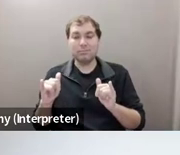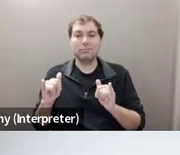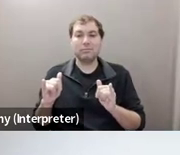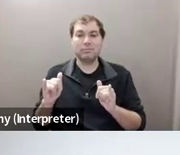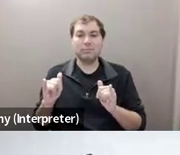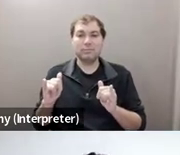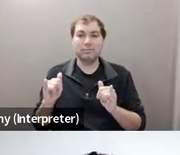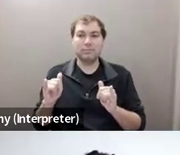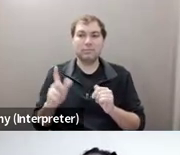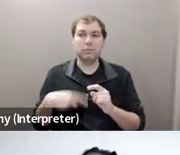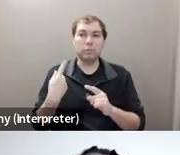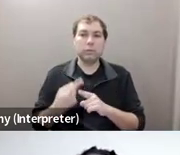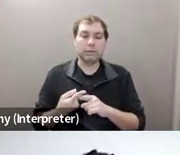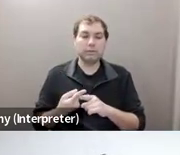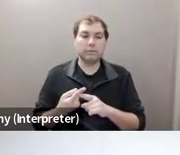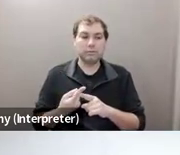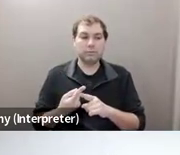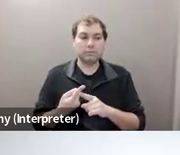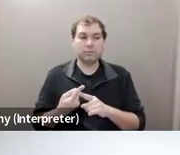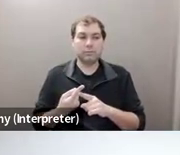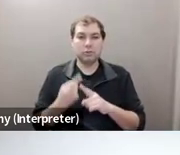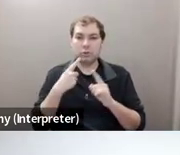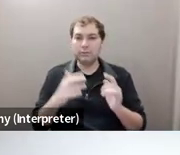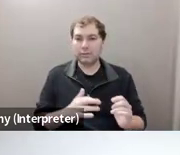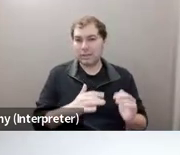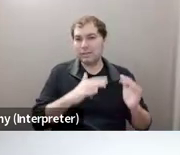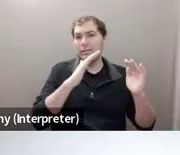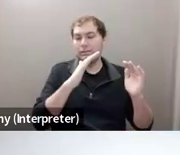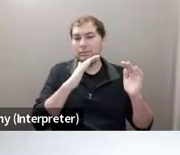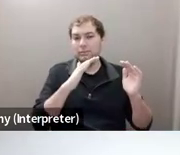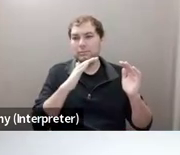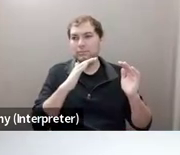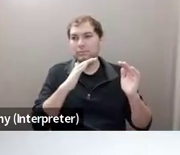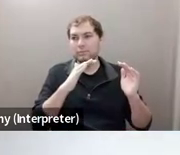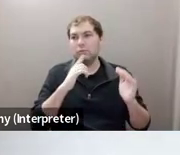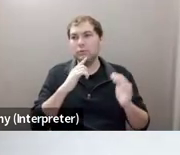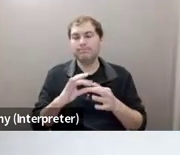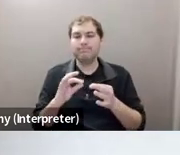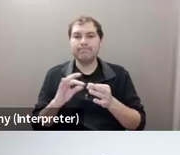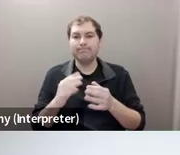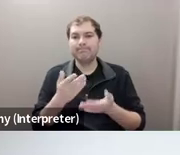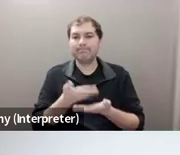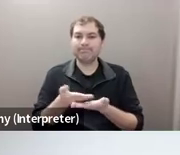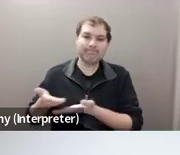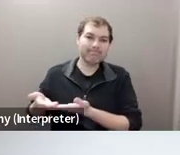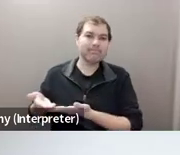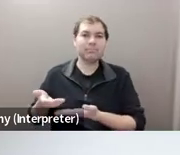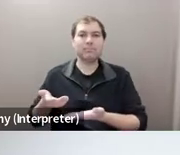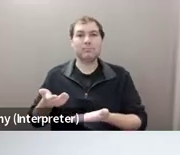Tyler Wilcox: when you do have to el escalate and bring it to the next person you can say, here's all the stuff that I said is this, right?